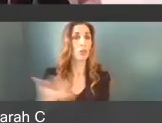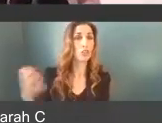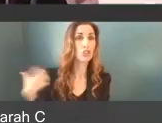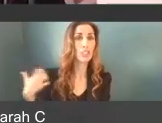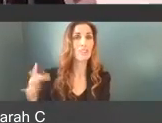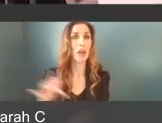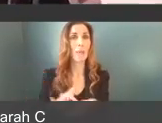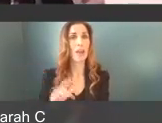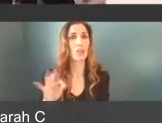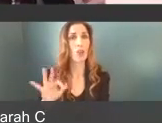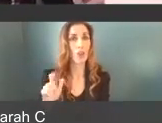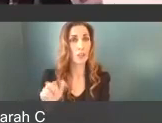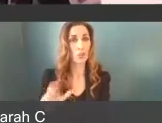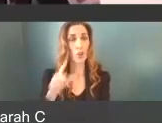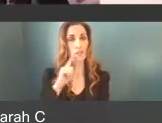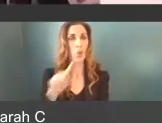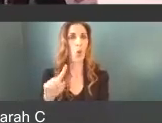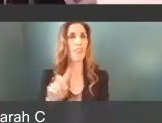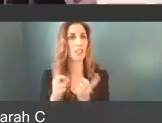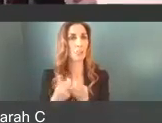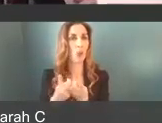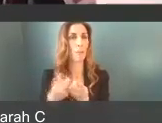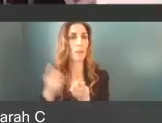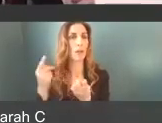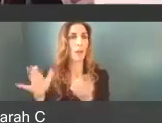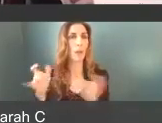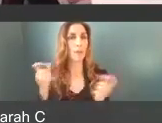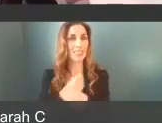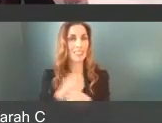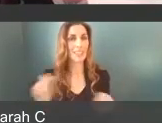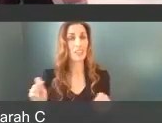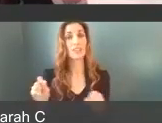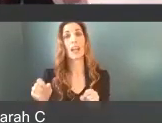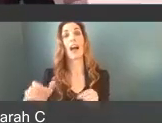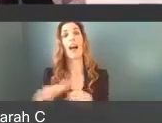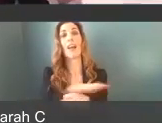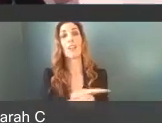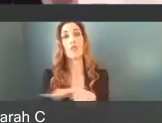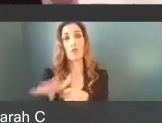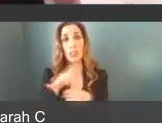Safety and the Regional Director for the emergency services system here in Montgomery County.